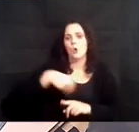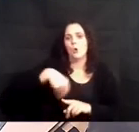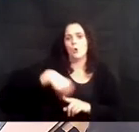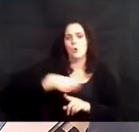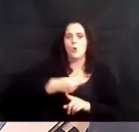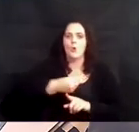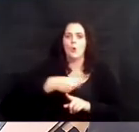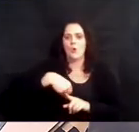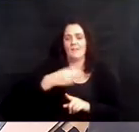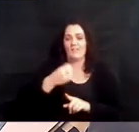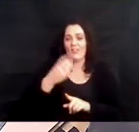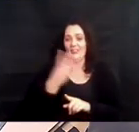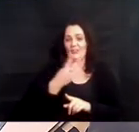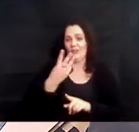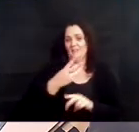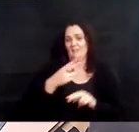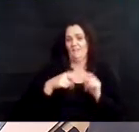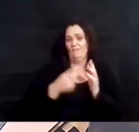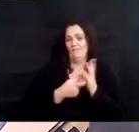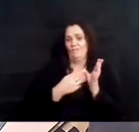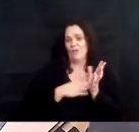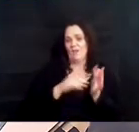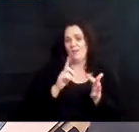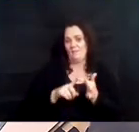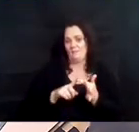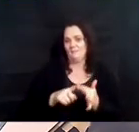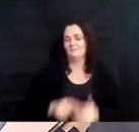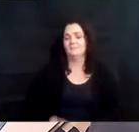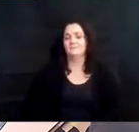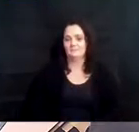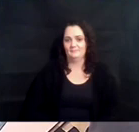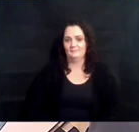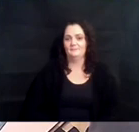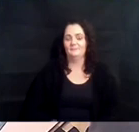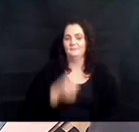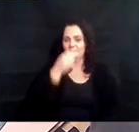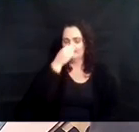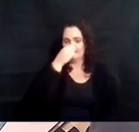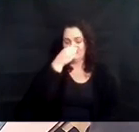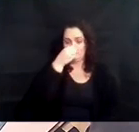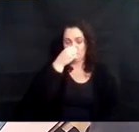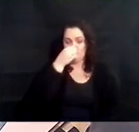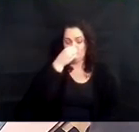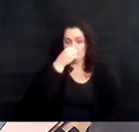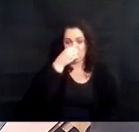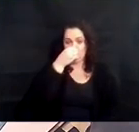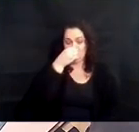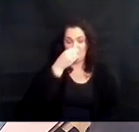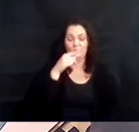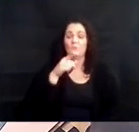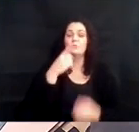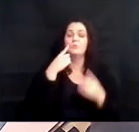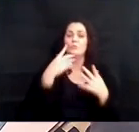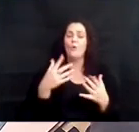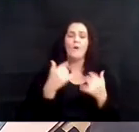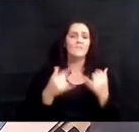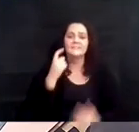Alright, in only 13 frames now, this is just a demonstration of how simple it can be to do this.